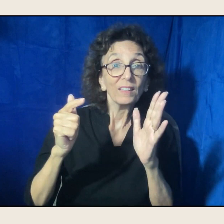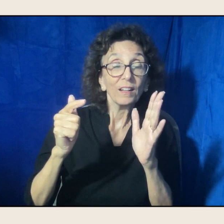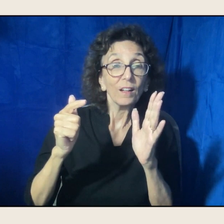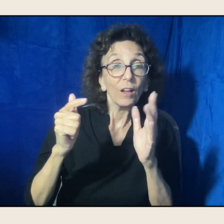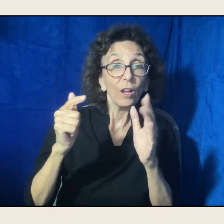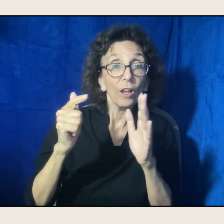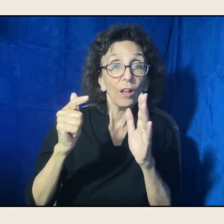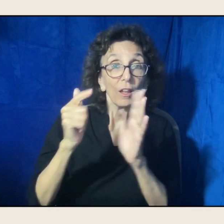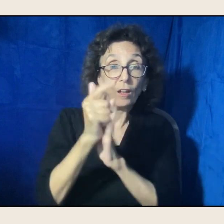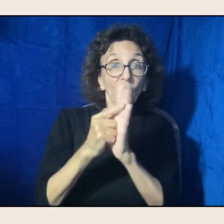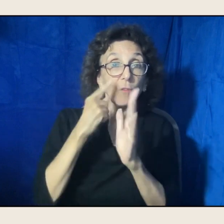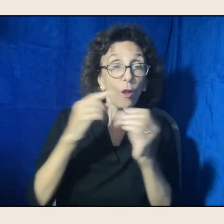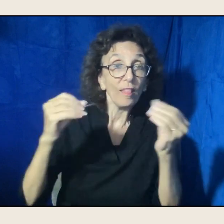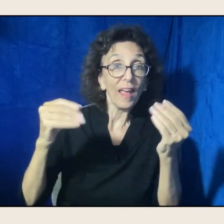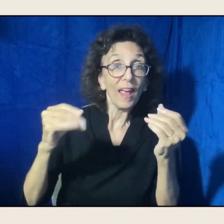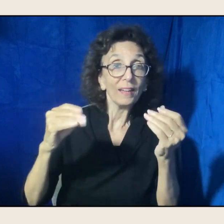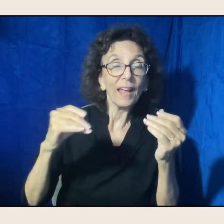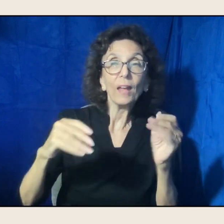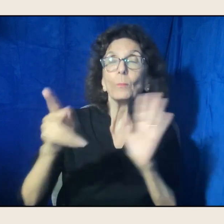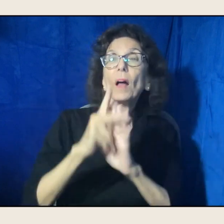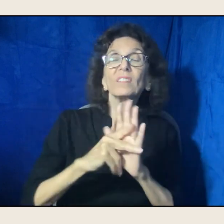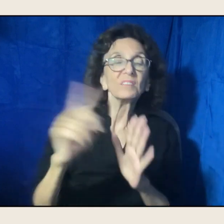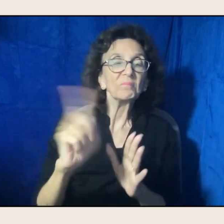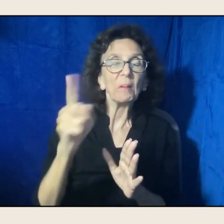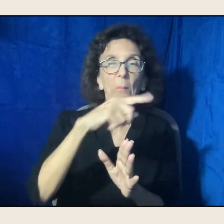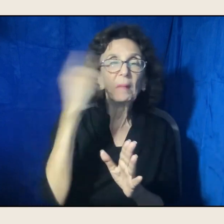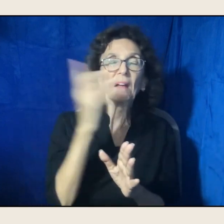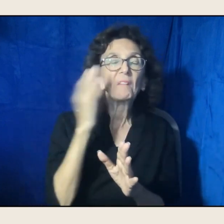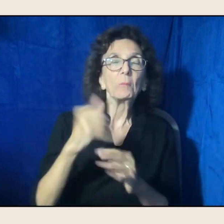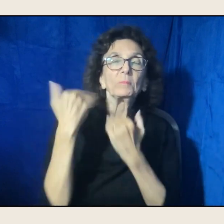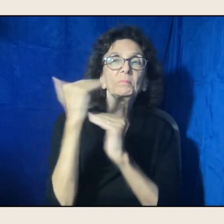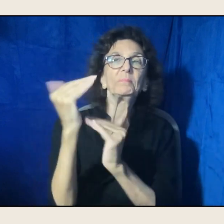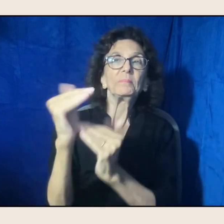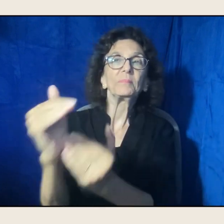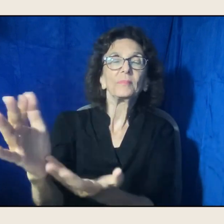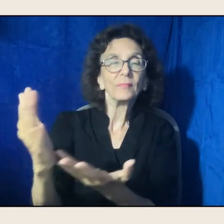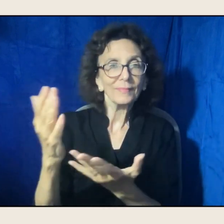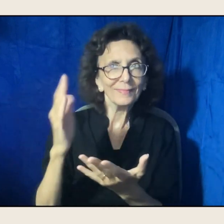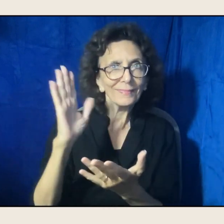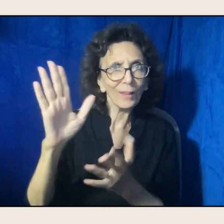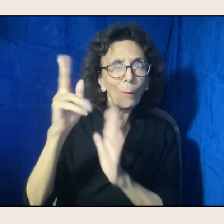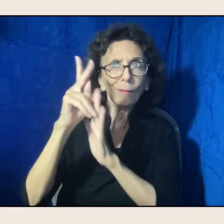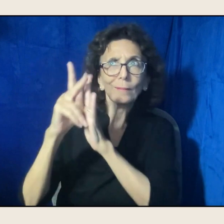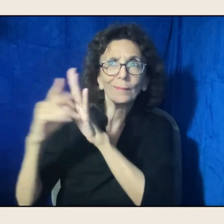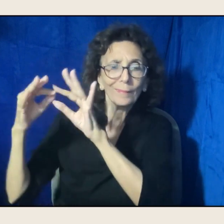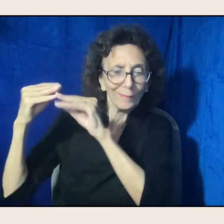And so it's really, to me, it's kind of a double-sided story